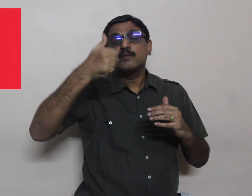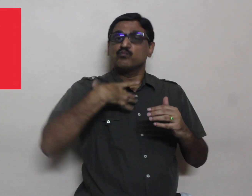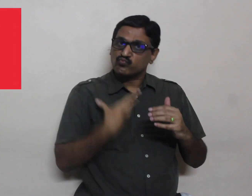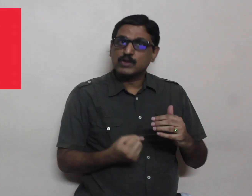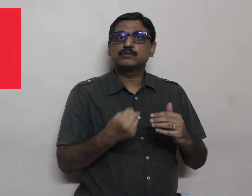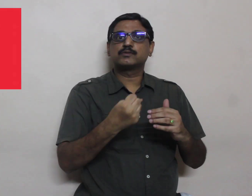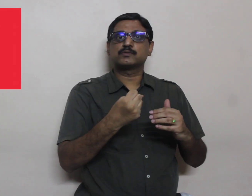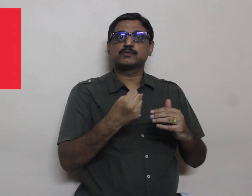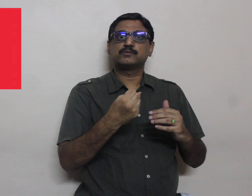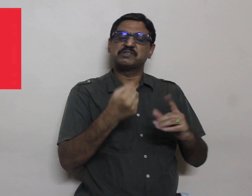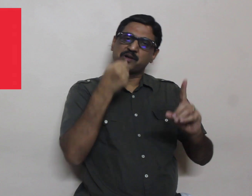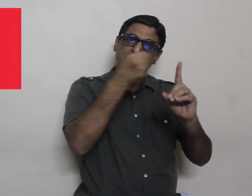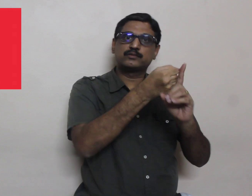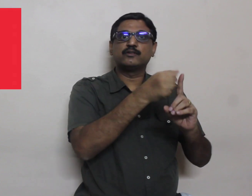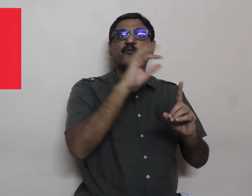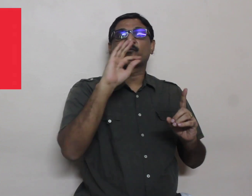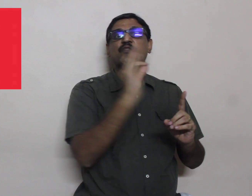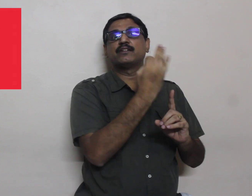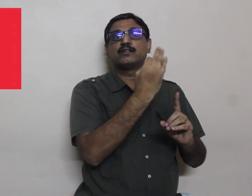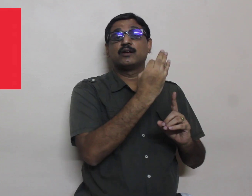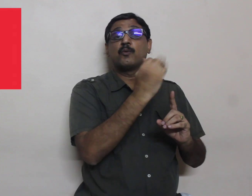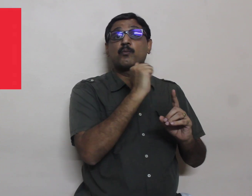But the US President wanted to invade France because